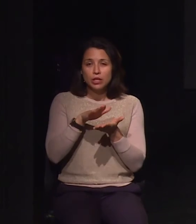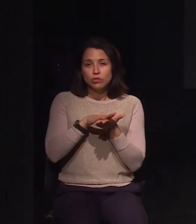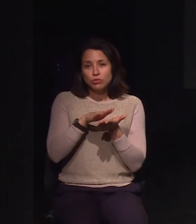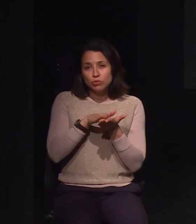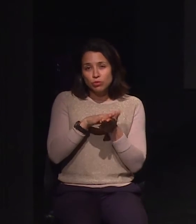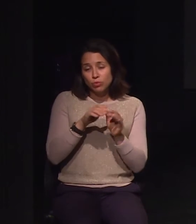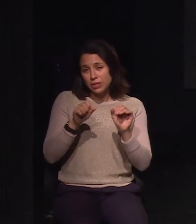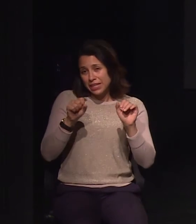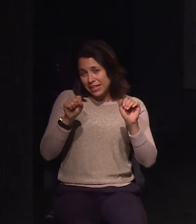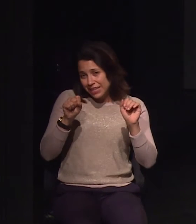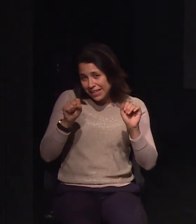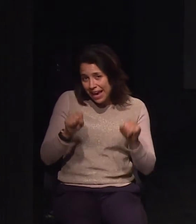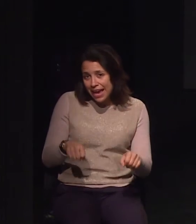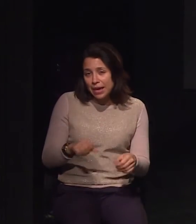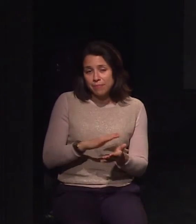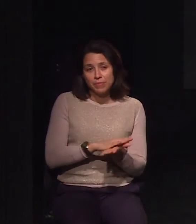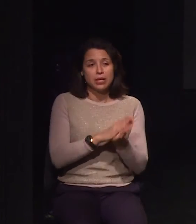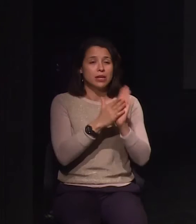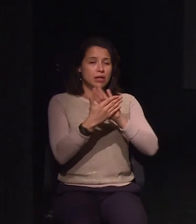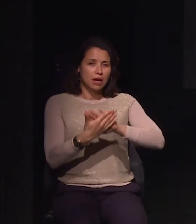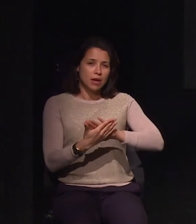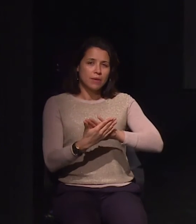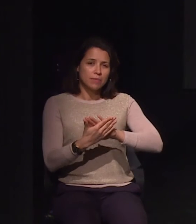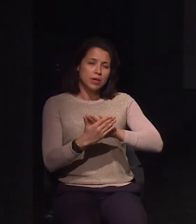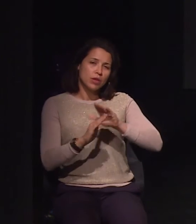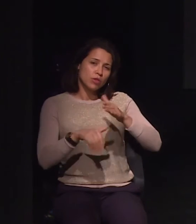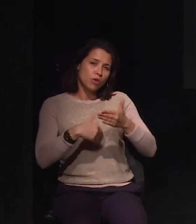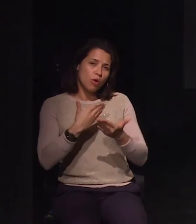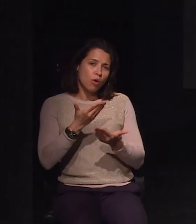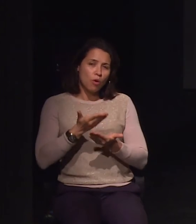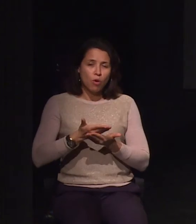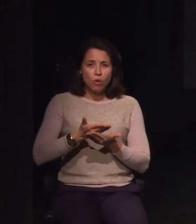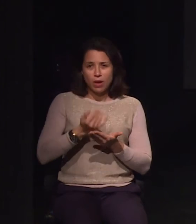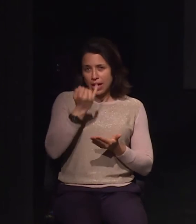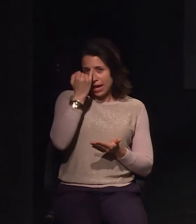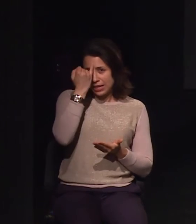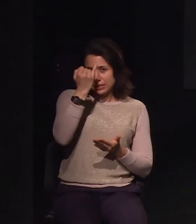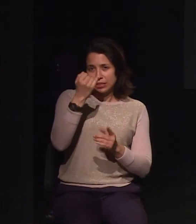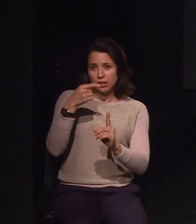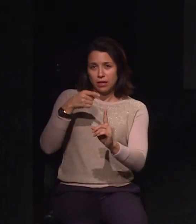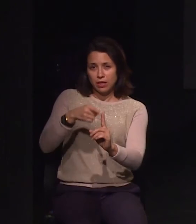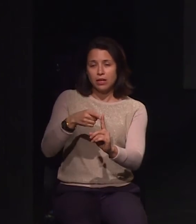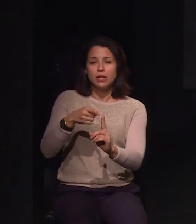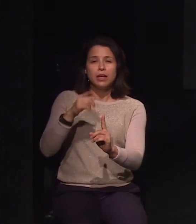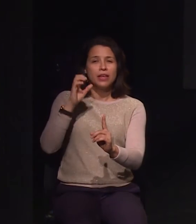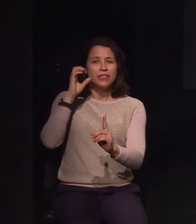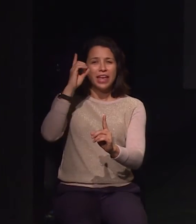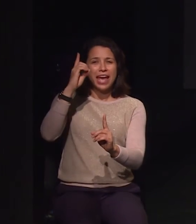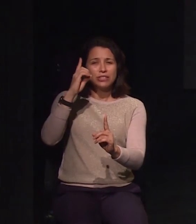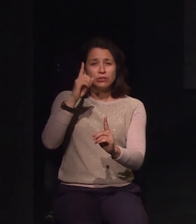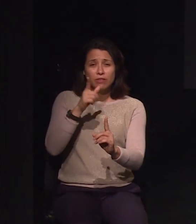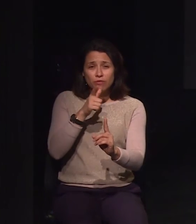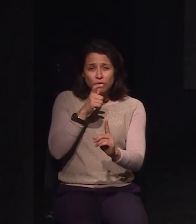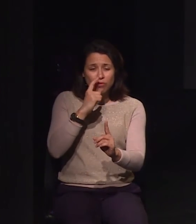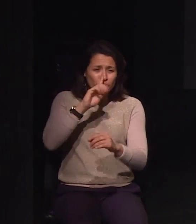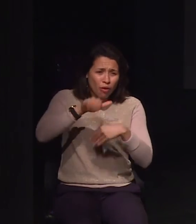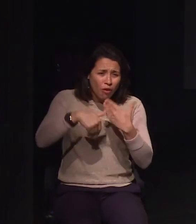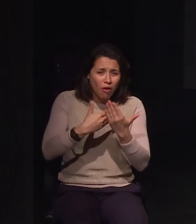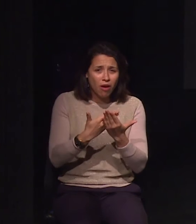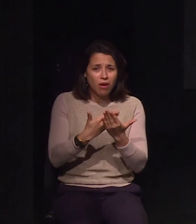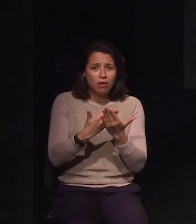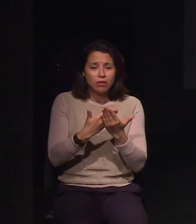idea of an education for all, that a school is a cultural hub for all, for the kids, for